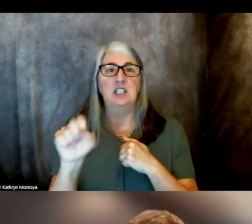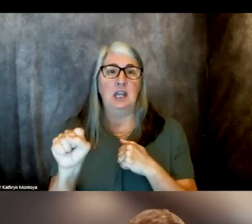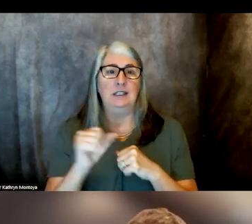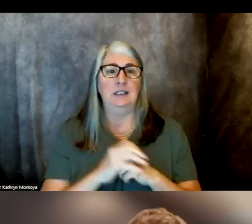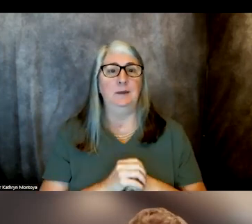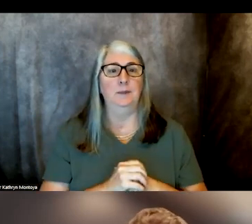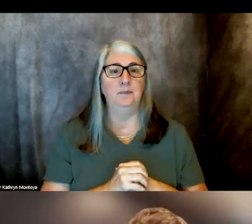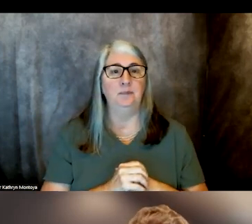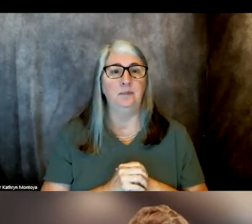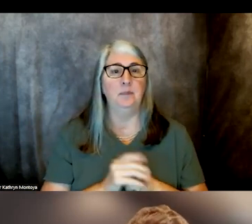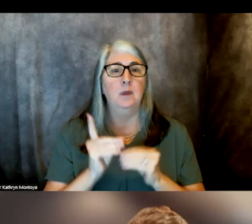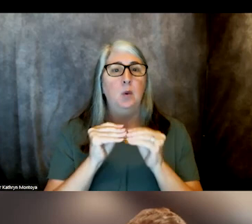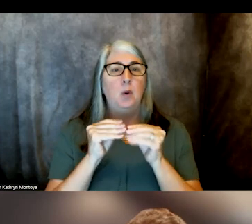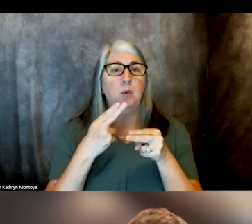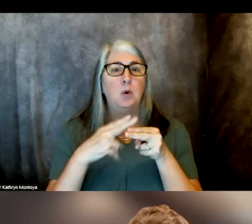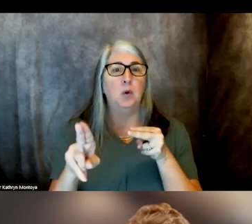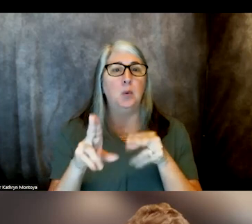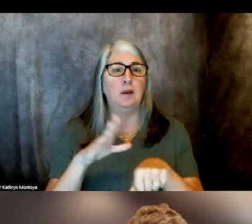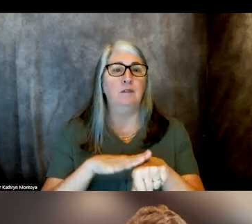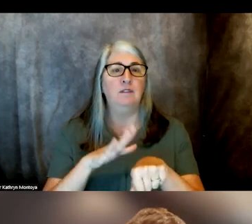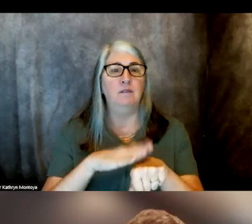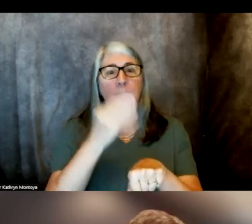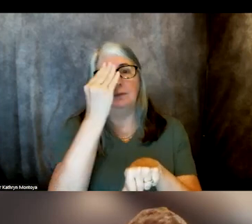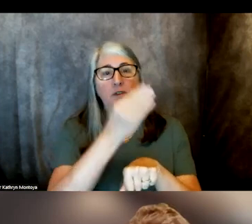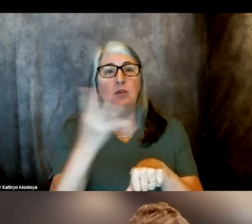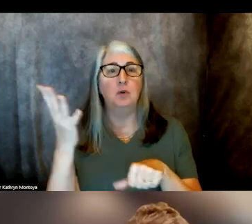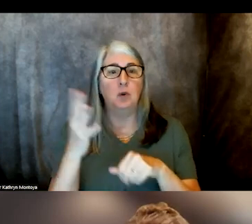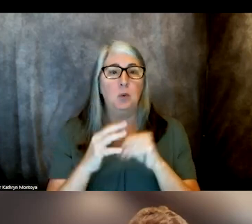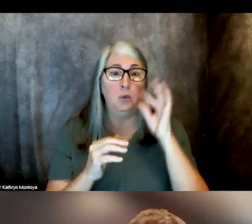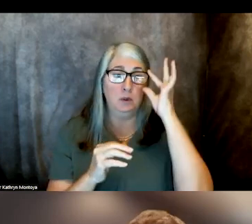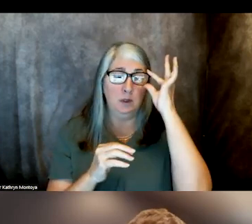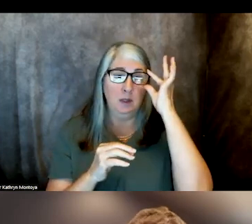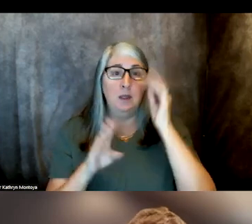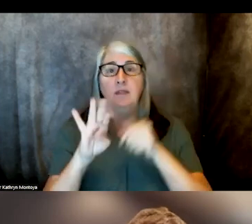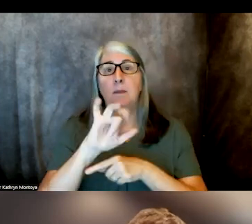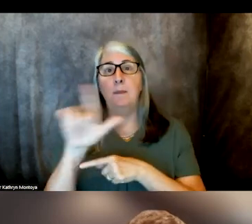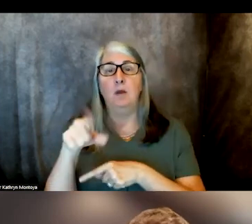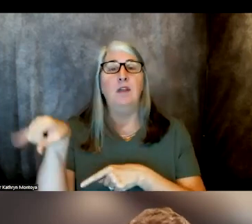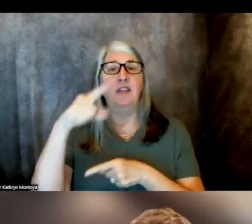ONE MORE FLAG. THERE IS A HEALTH